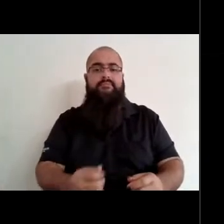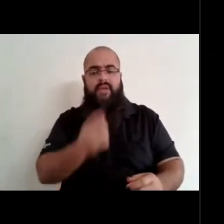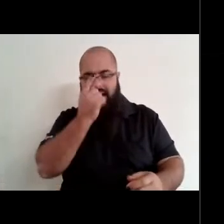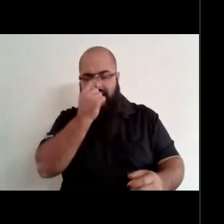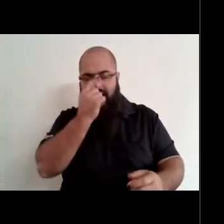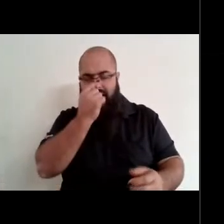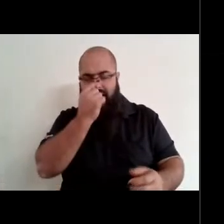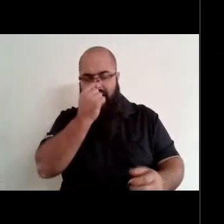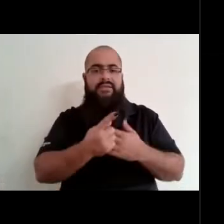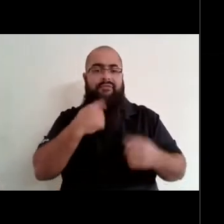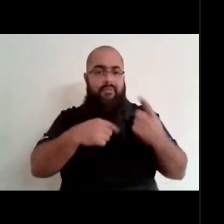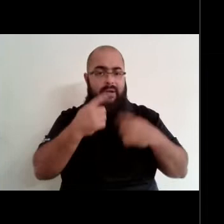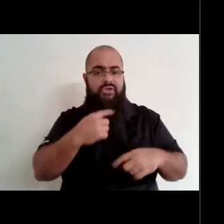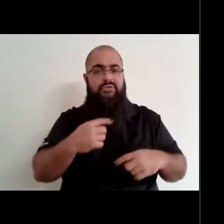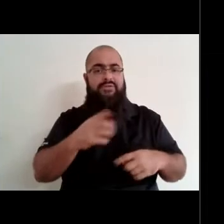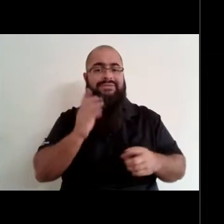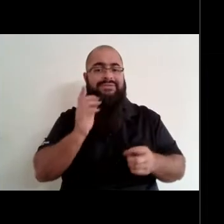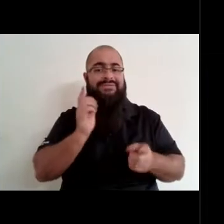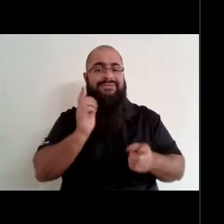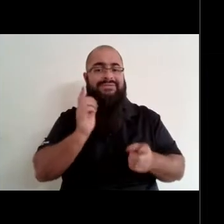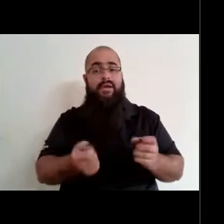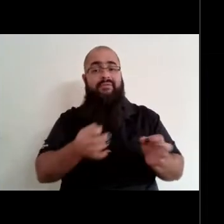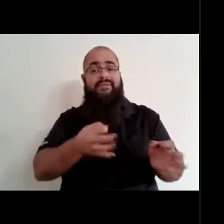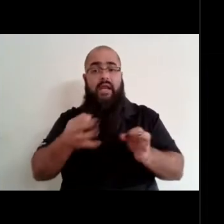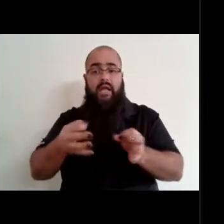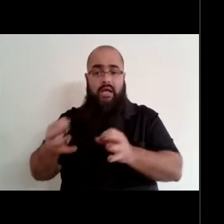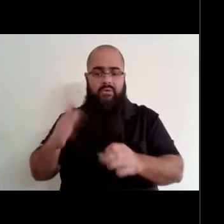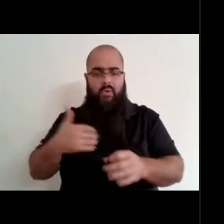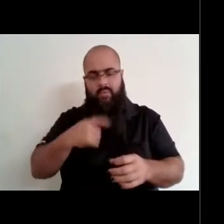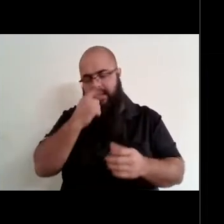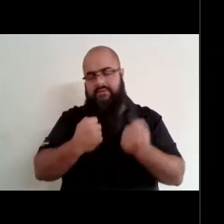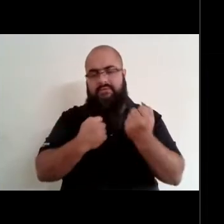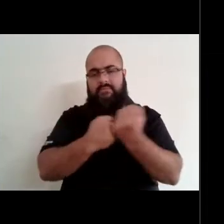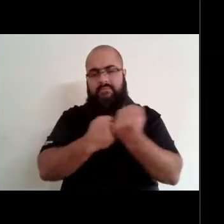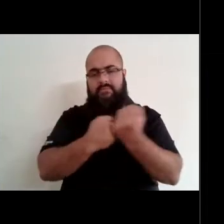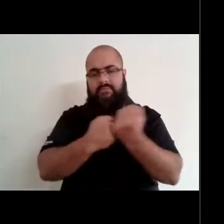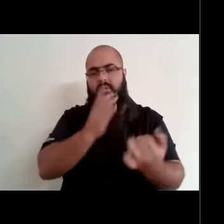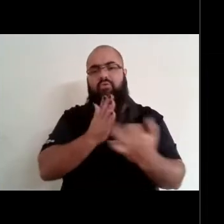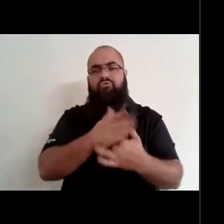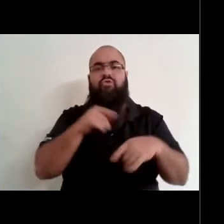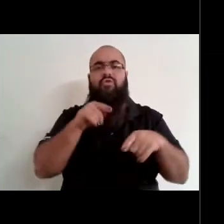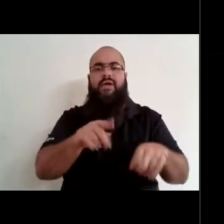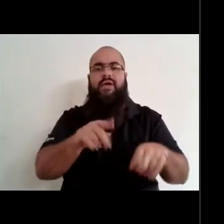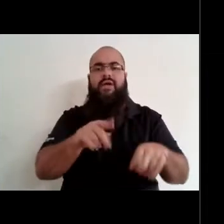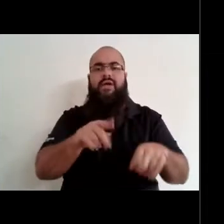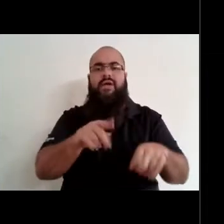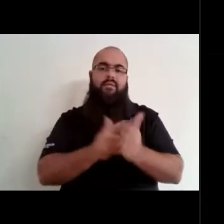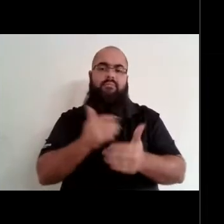We can offer an ongoing service if it's appropriate for us to do so.